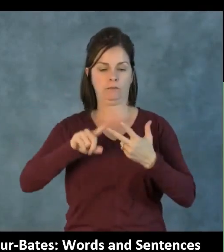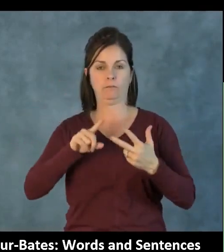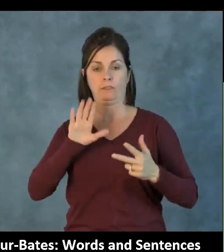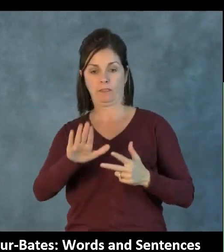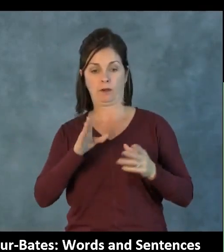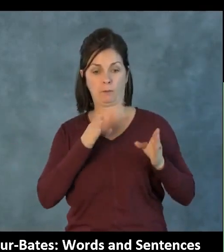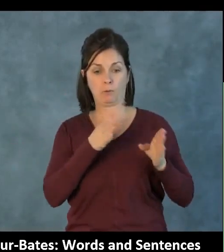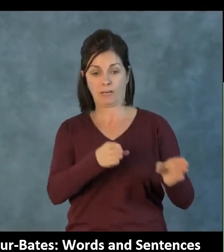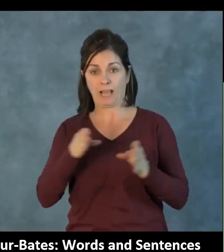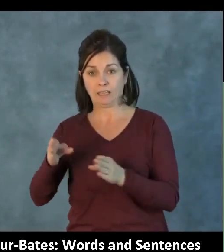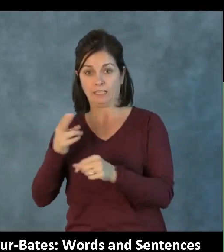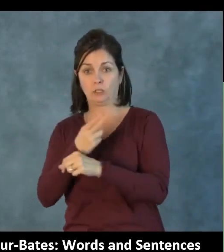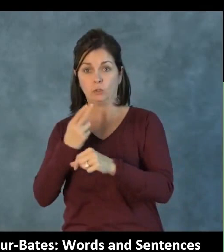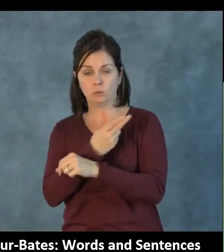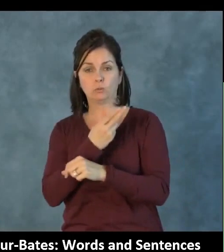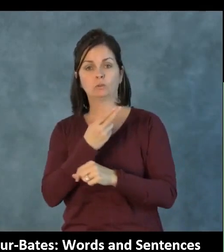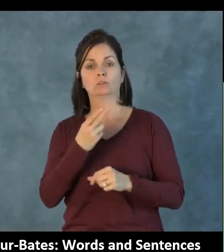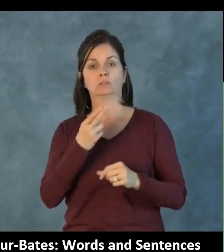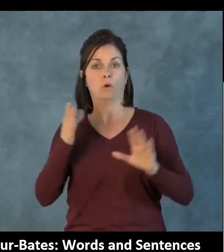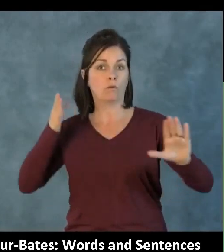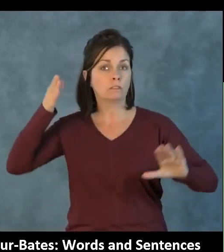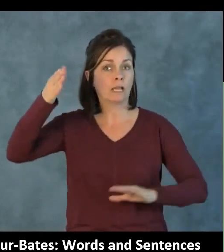as I said, can provide the parent with some excellent